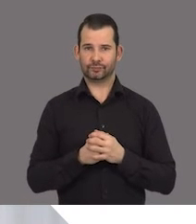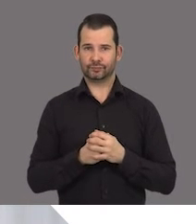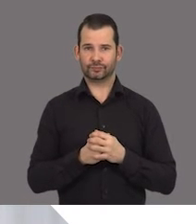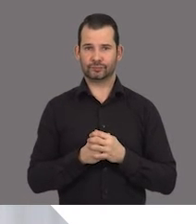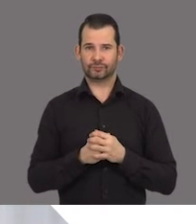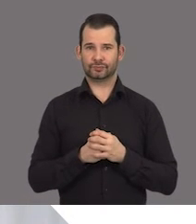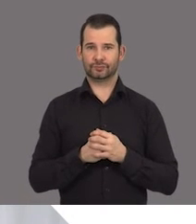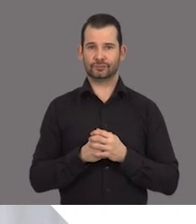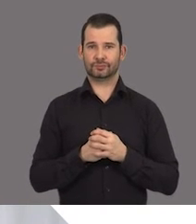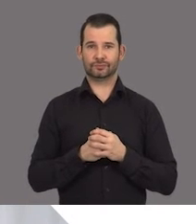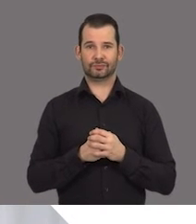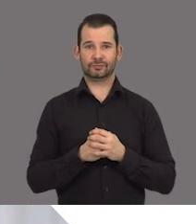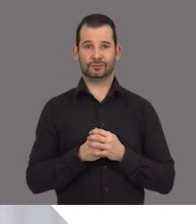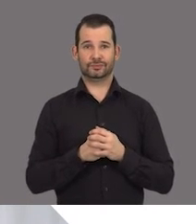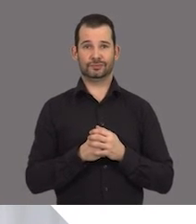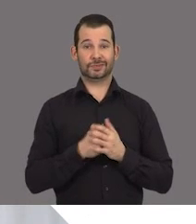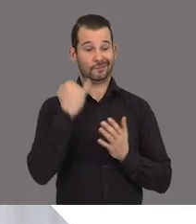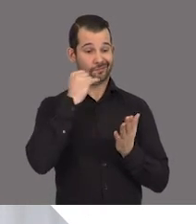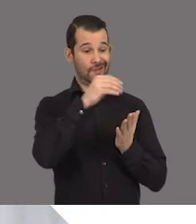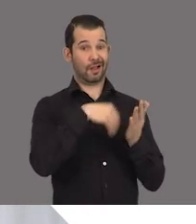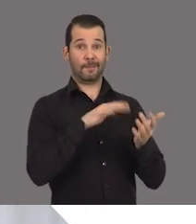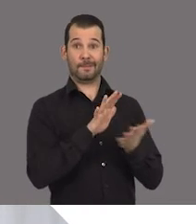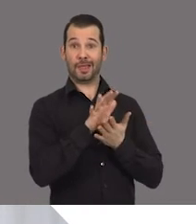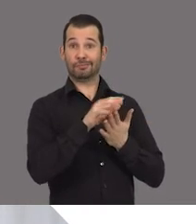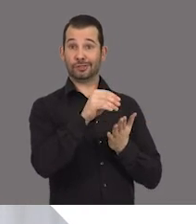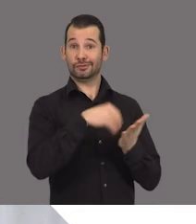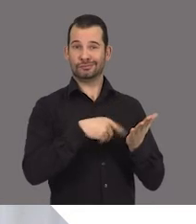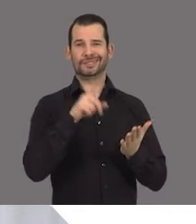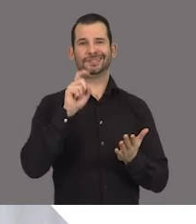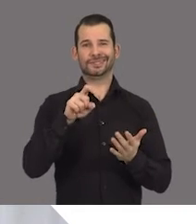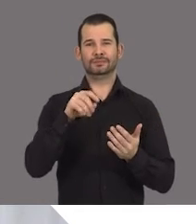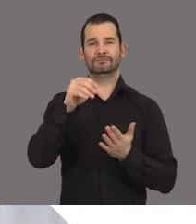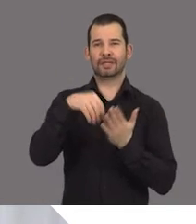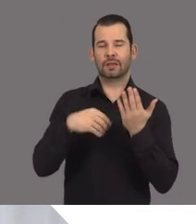benefit, found in the tax package for your province or territory.